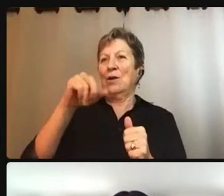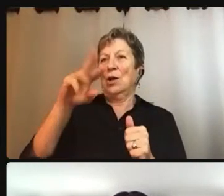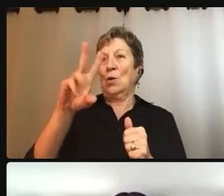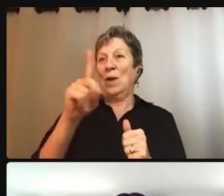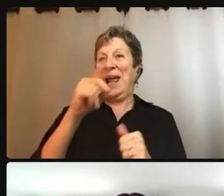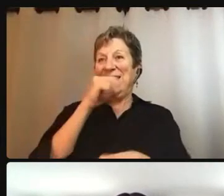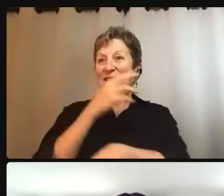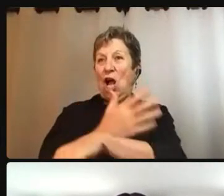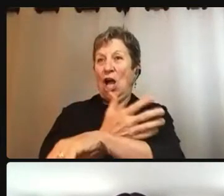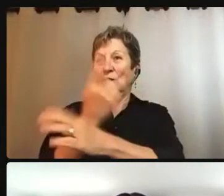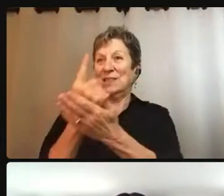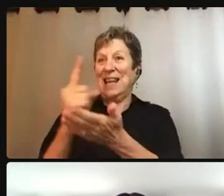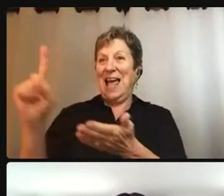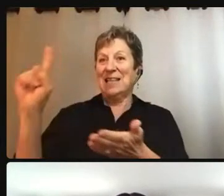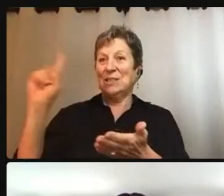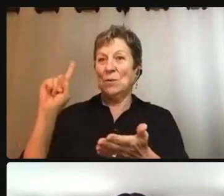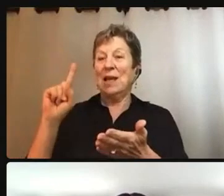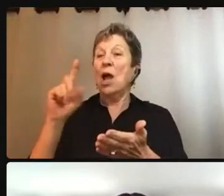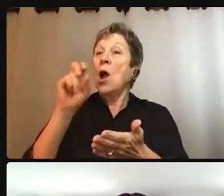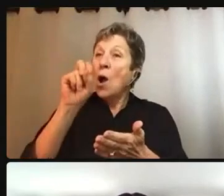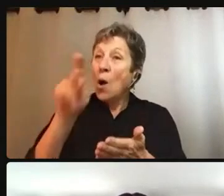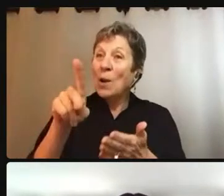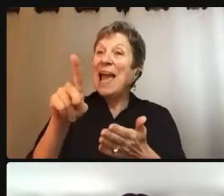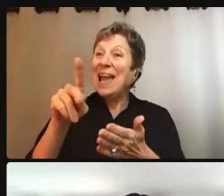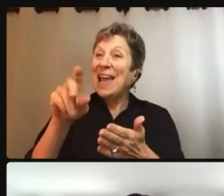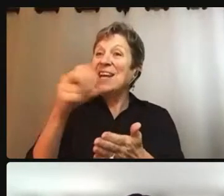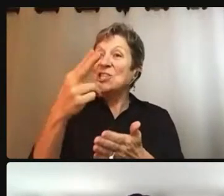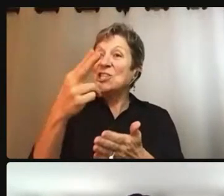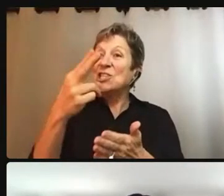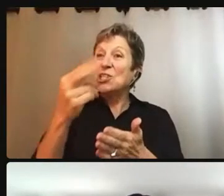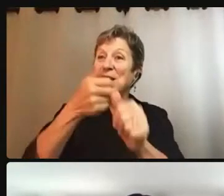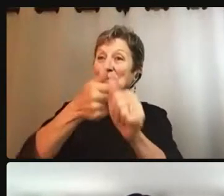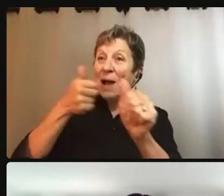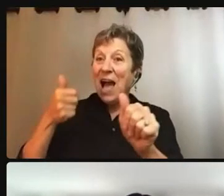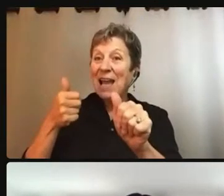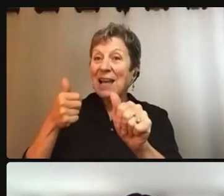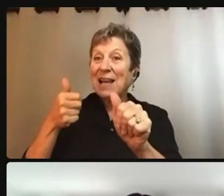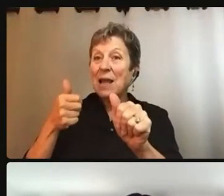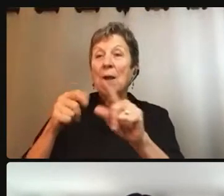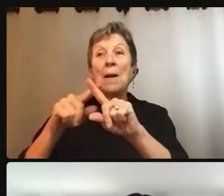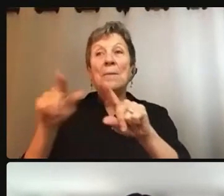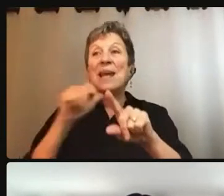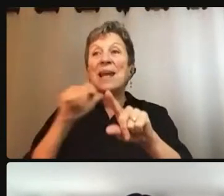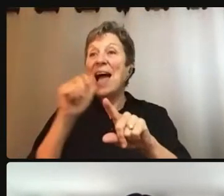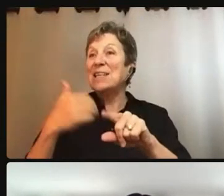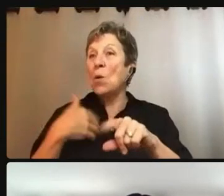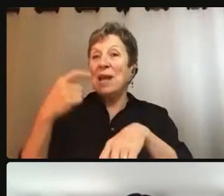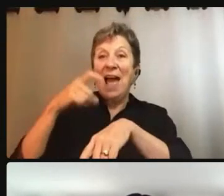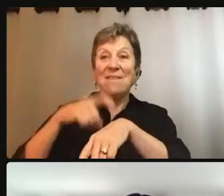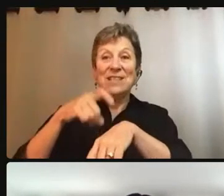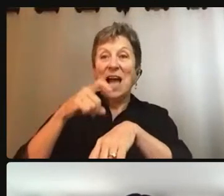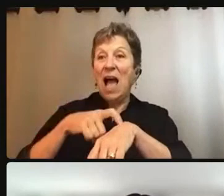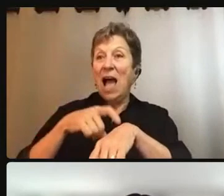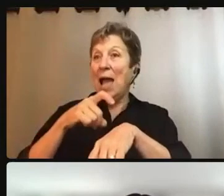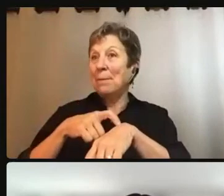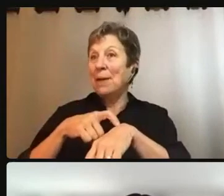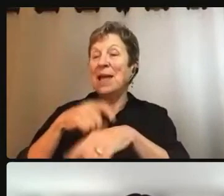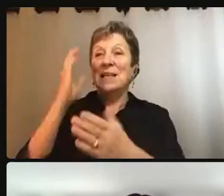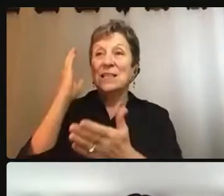THE INFORMN? I JUST HAD A CONFERENCE WITH WILLIAM ABOUT ONE OF MY GRANDDAUGHTERS THIS LAST WEEK